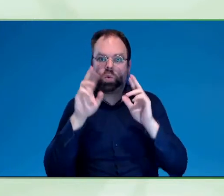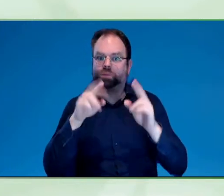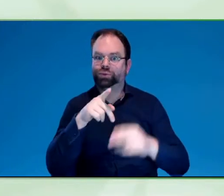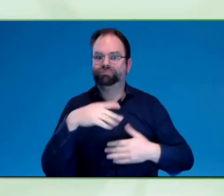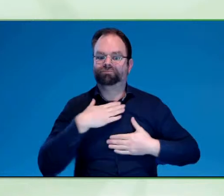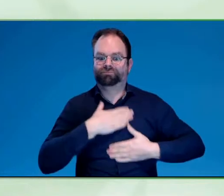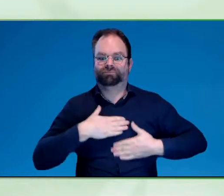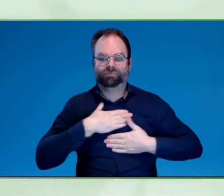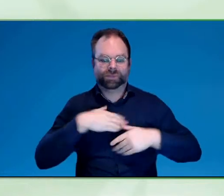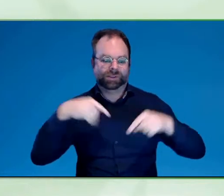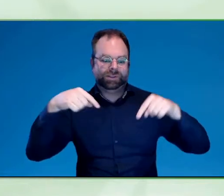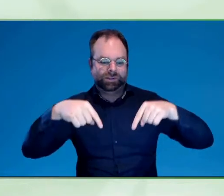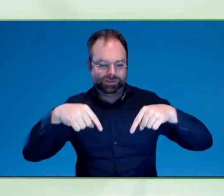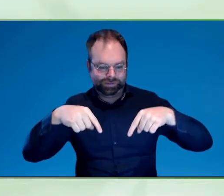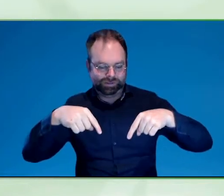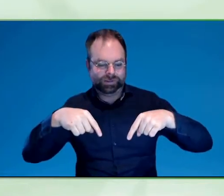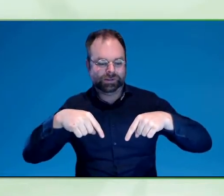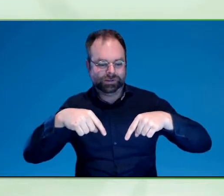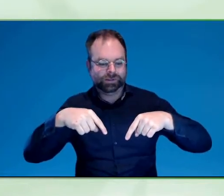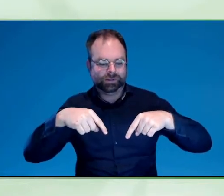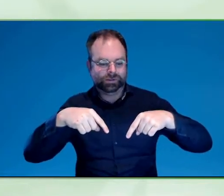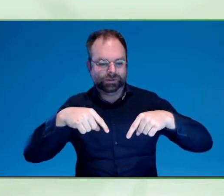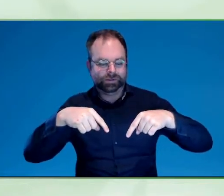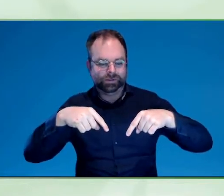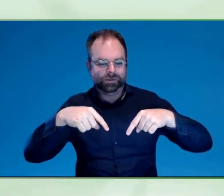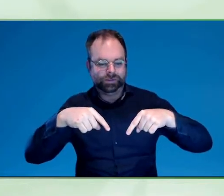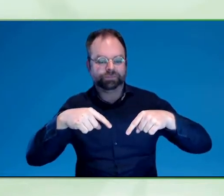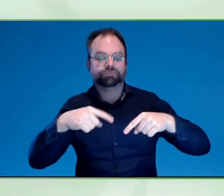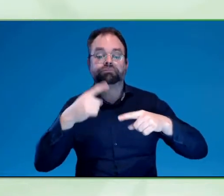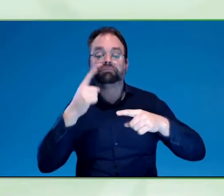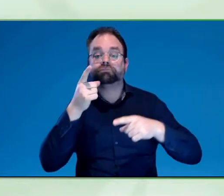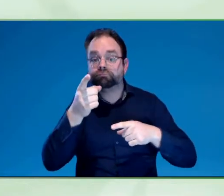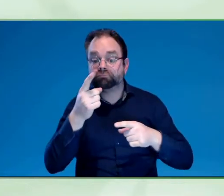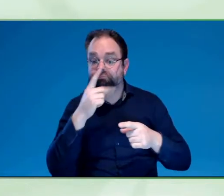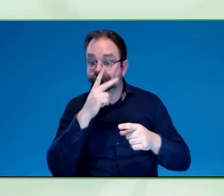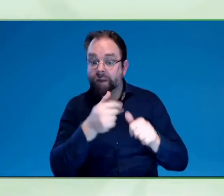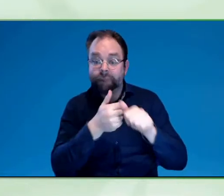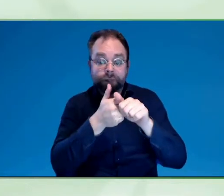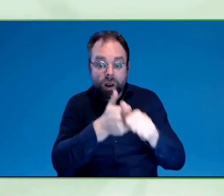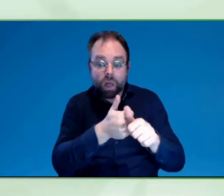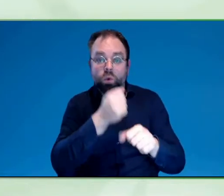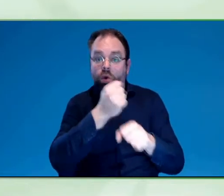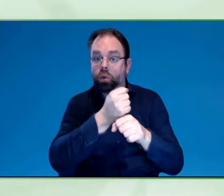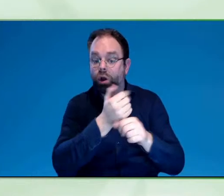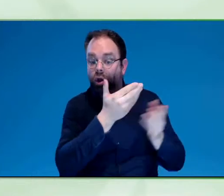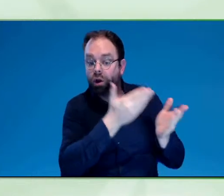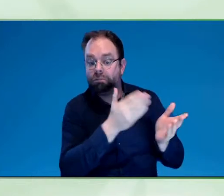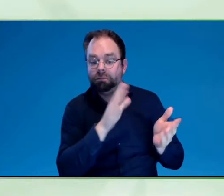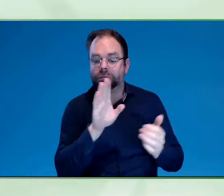group. Stay tuned because more fireside chats are coming tomorrow.